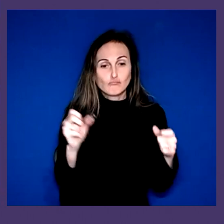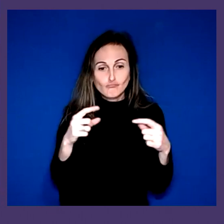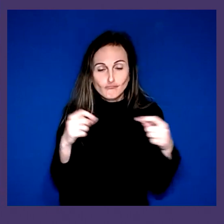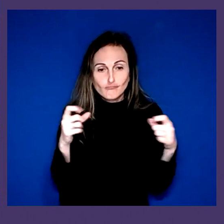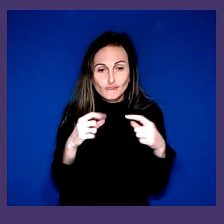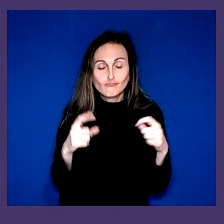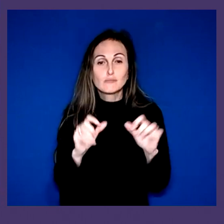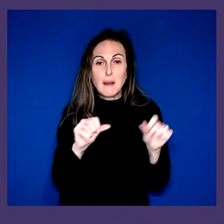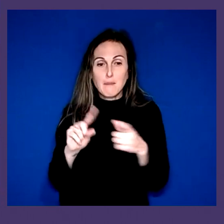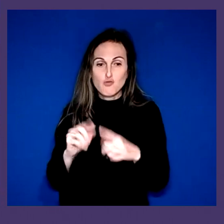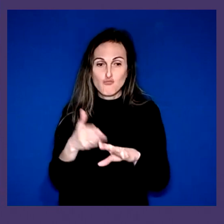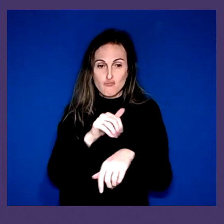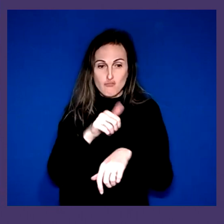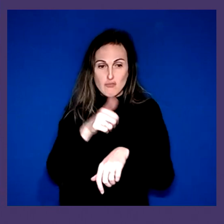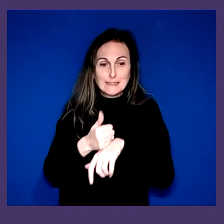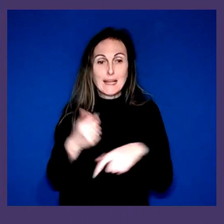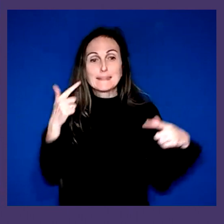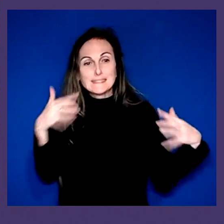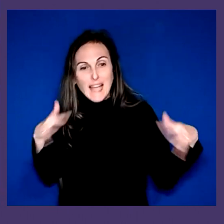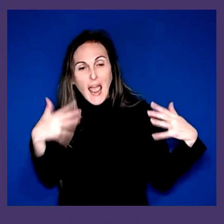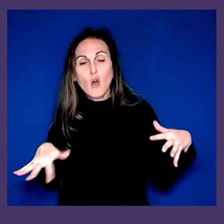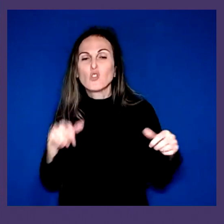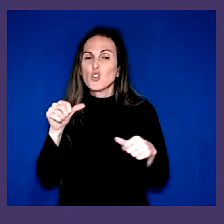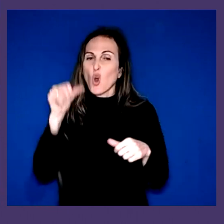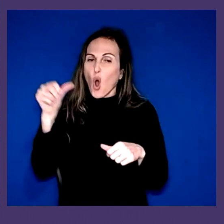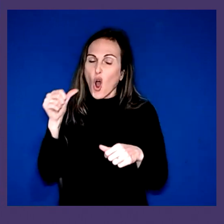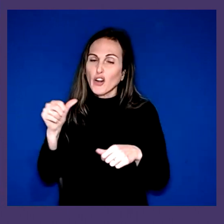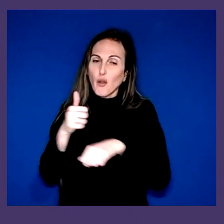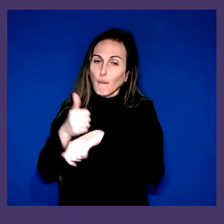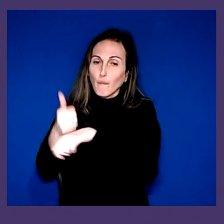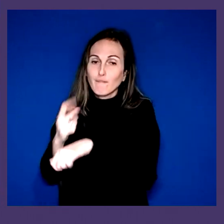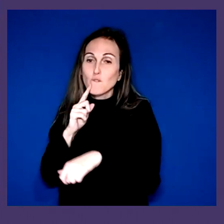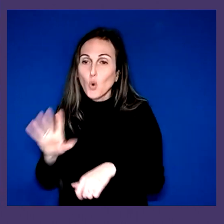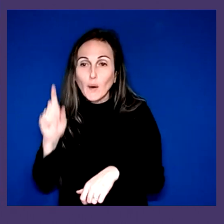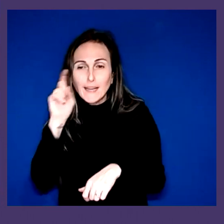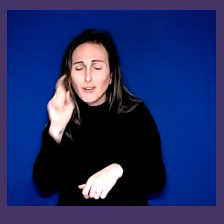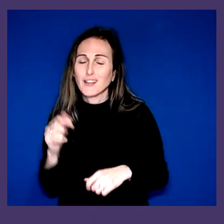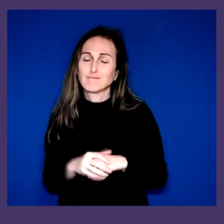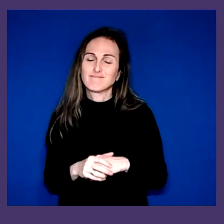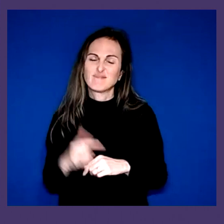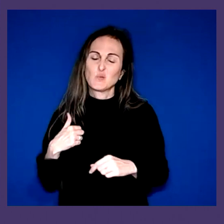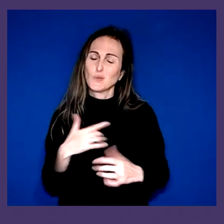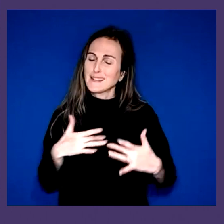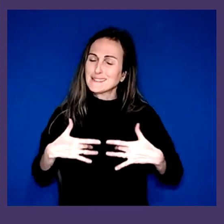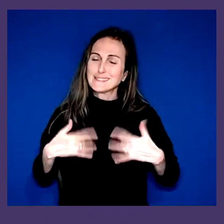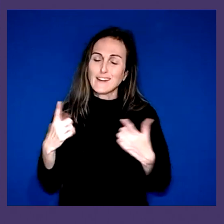We're excited to partner with Microsoft to design and validate the experience when ReSound Nexia and Windows come together.